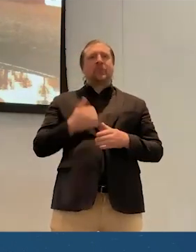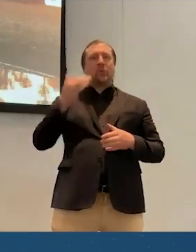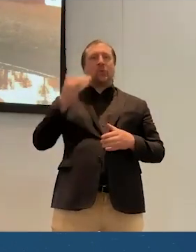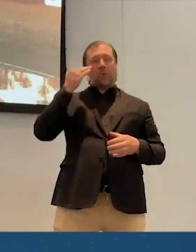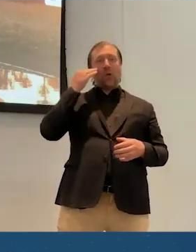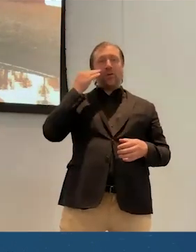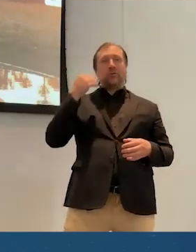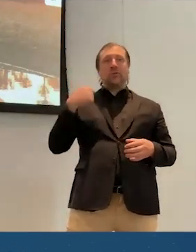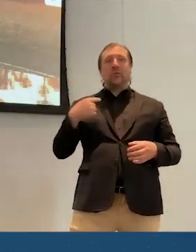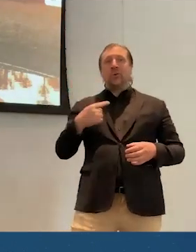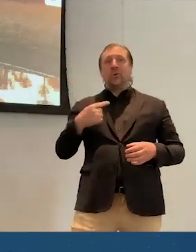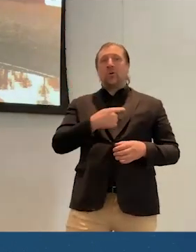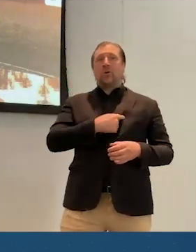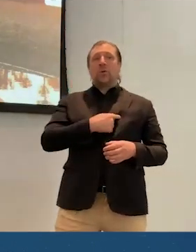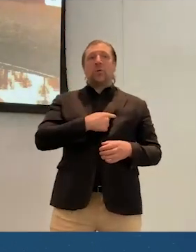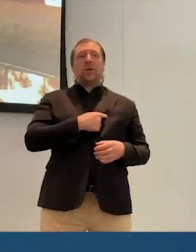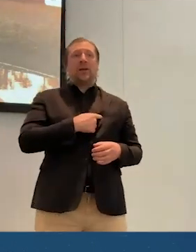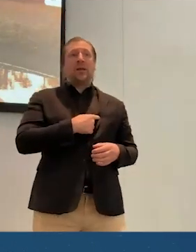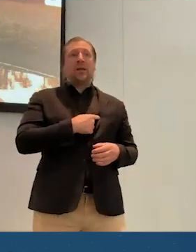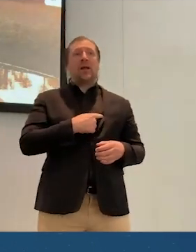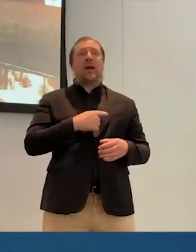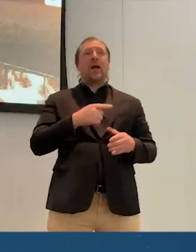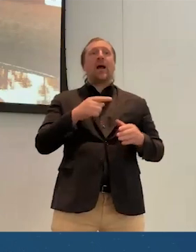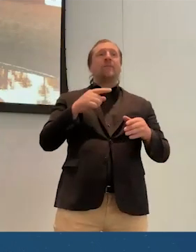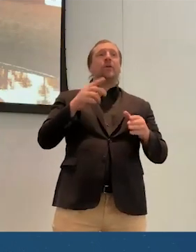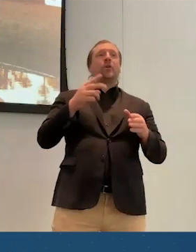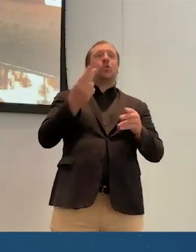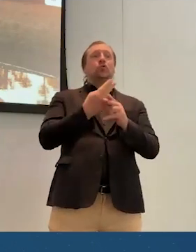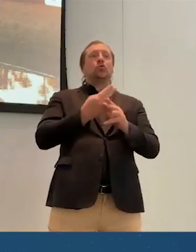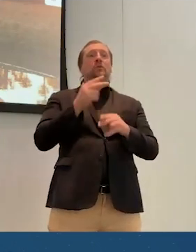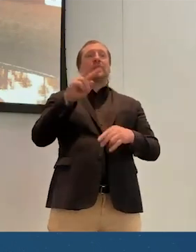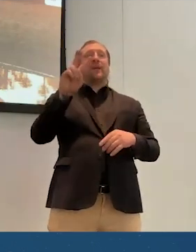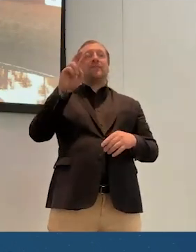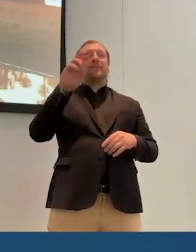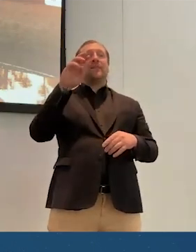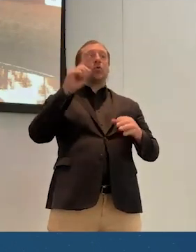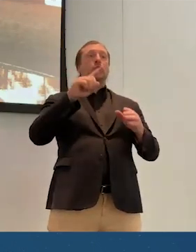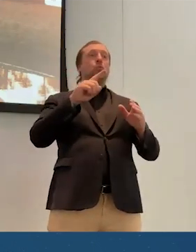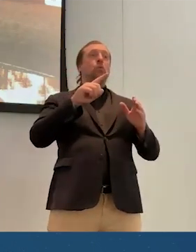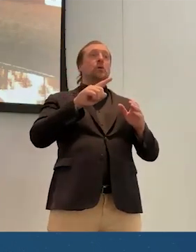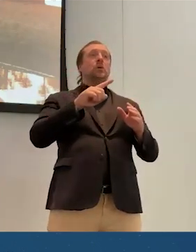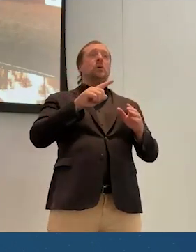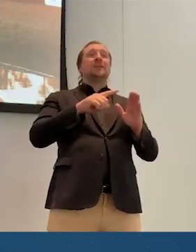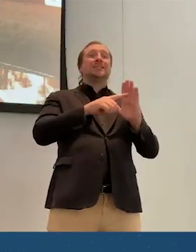to simulate walking for people who are recovering from injuries